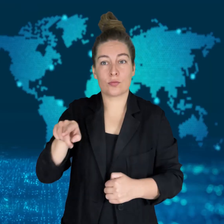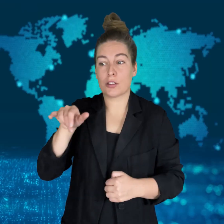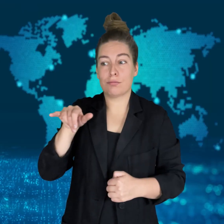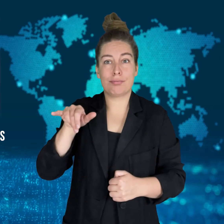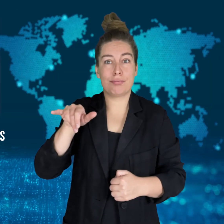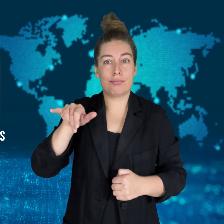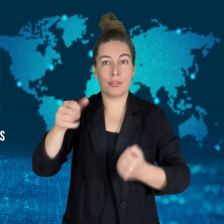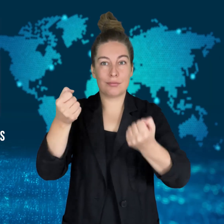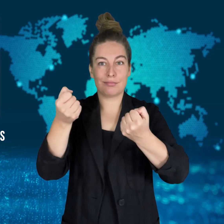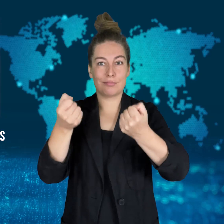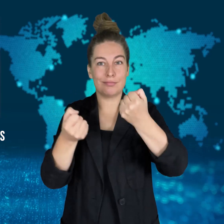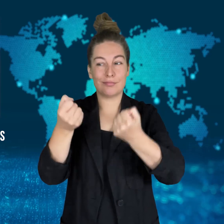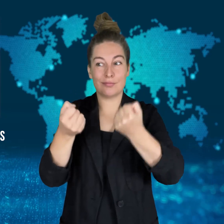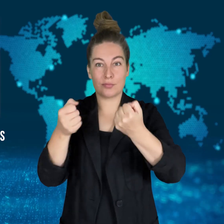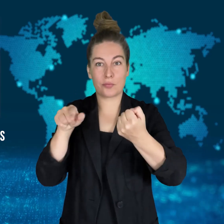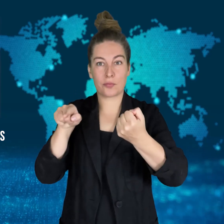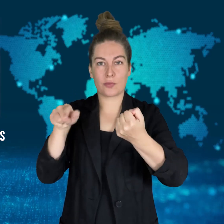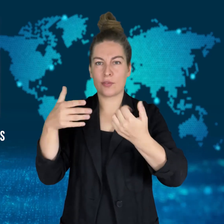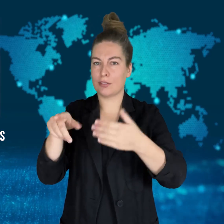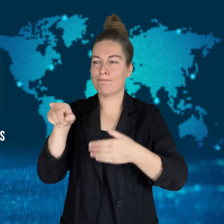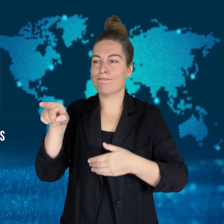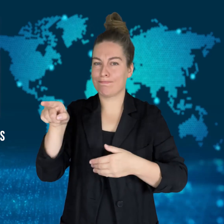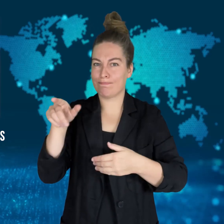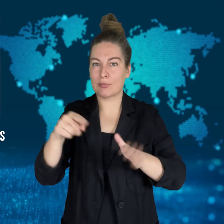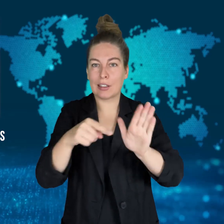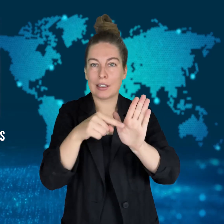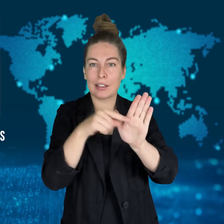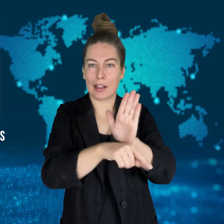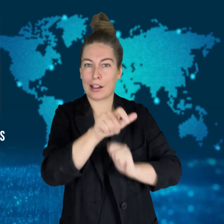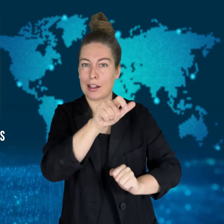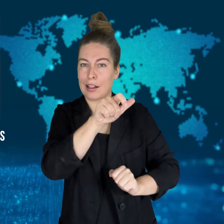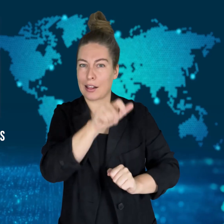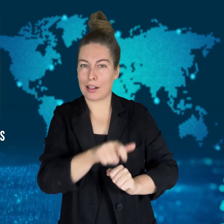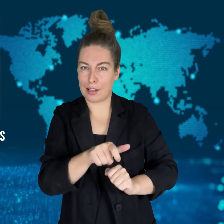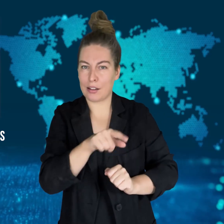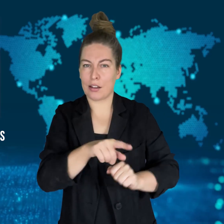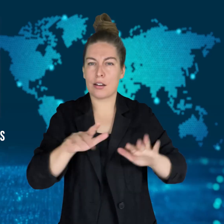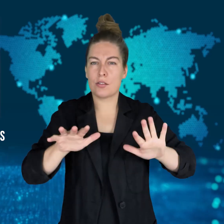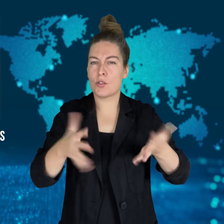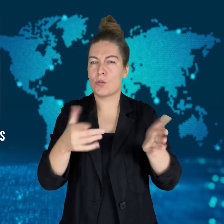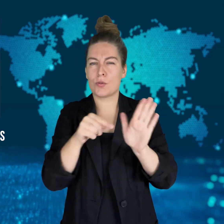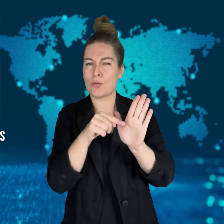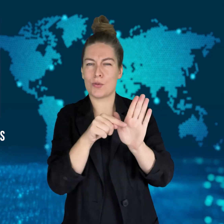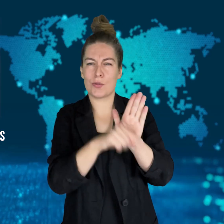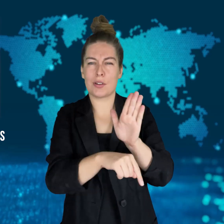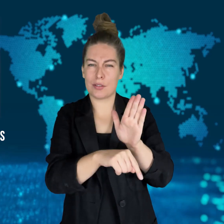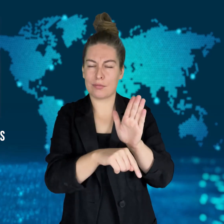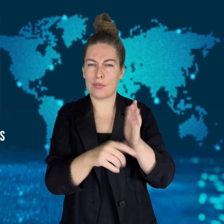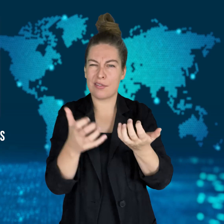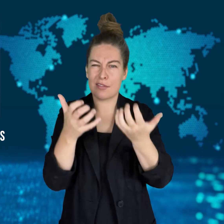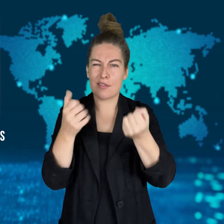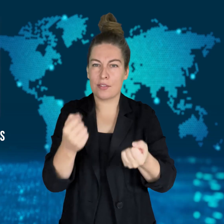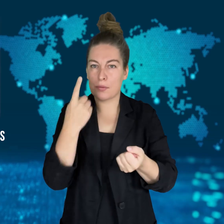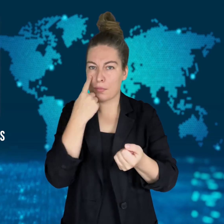[MONIKA]: A pilot has been charged with murder after a daredevil skydiver was